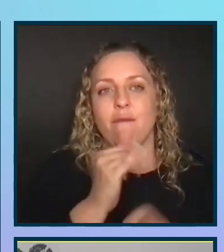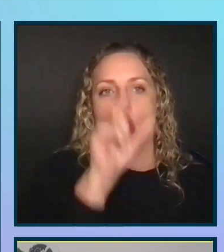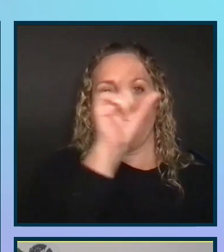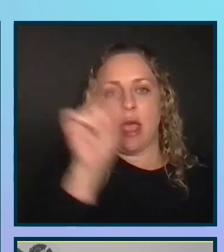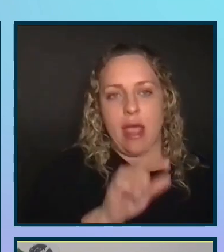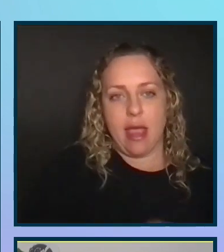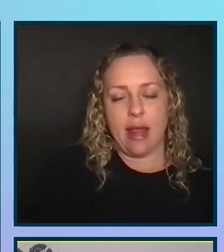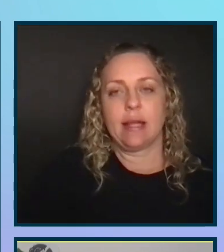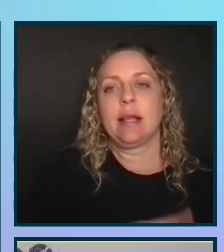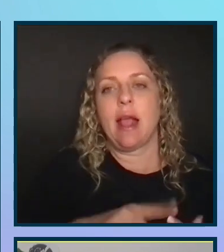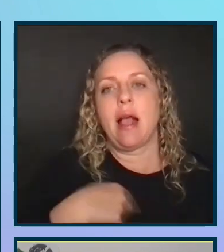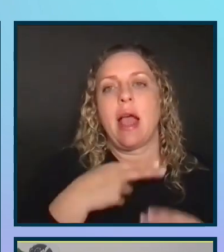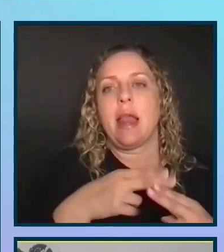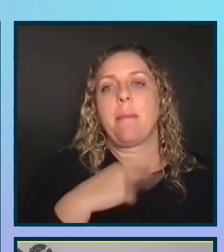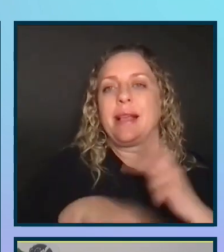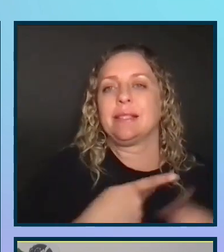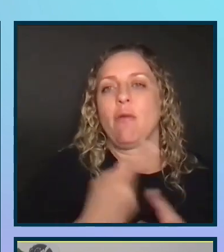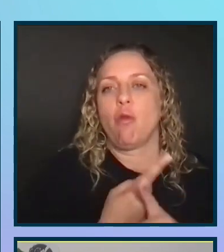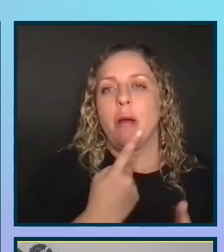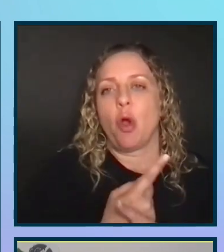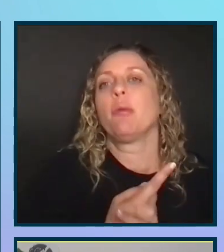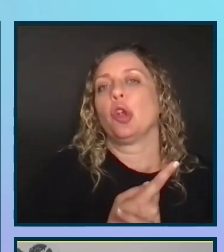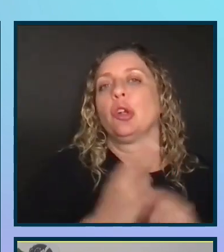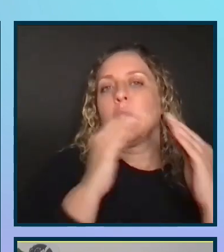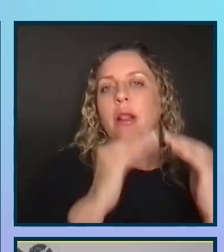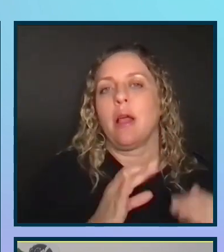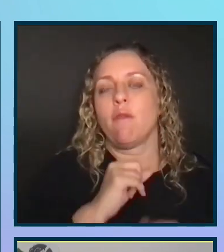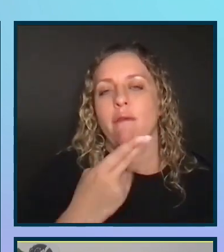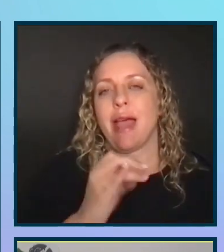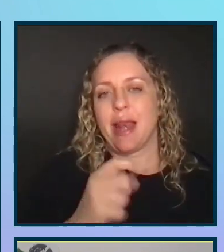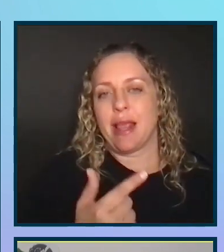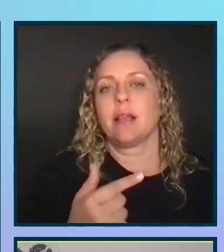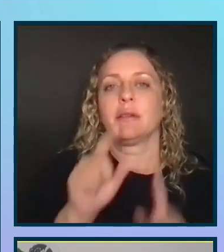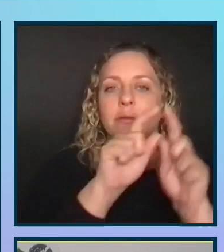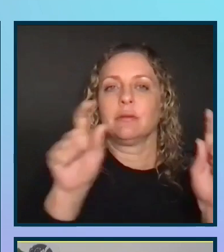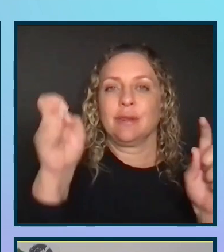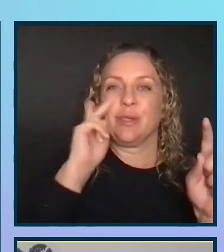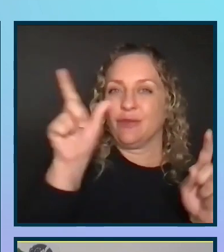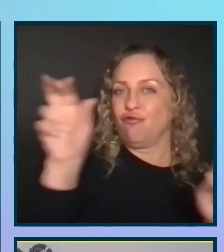and I name my style with the proper level of headings. So this is what you see in the right here.